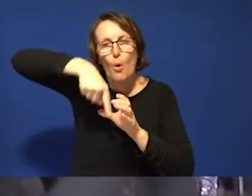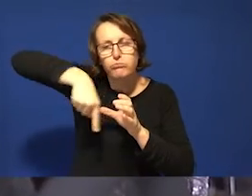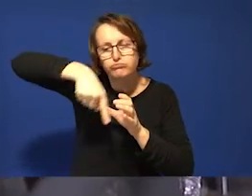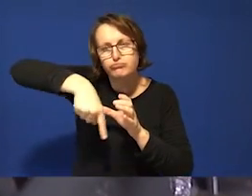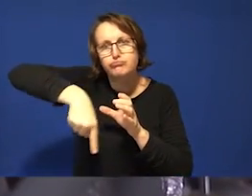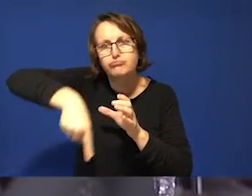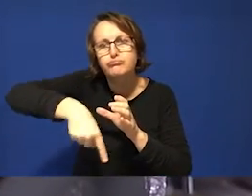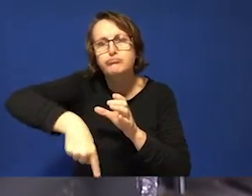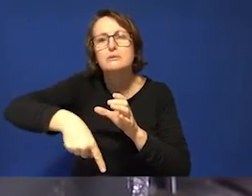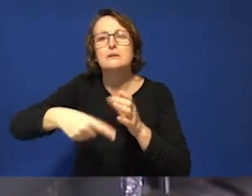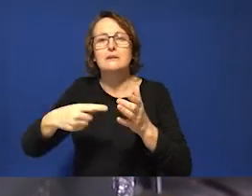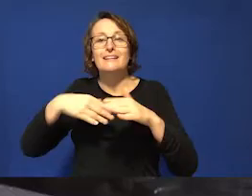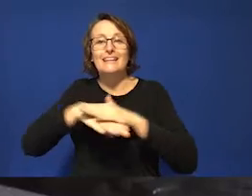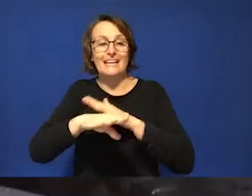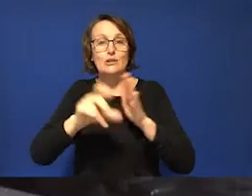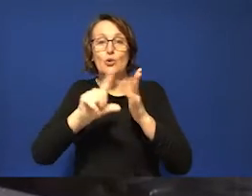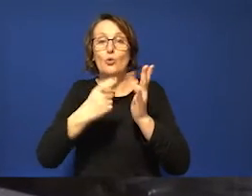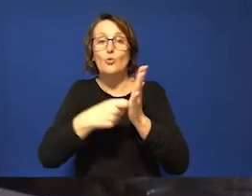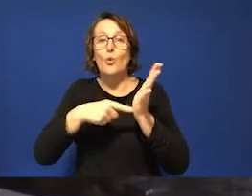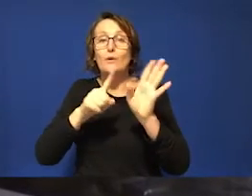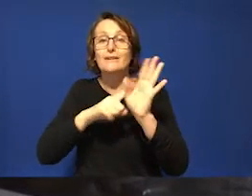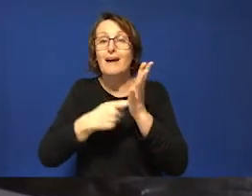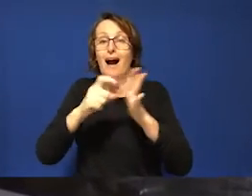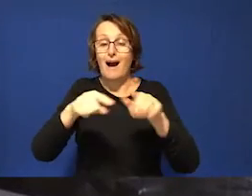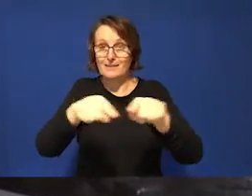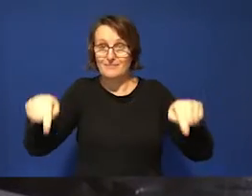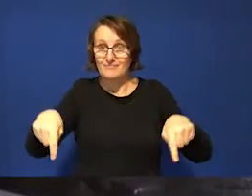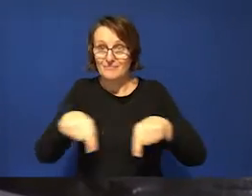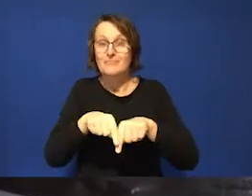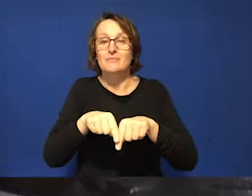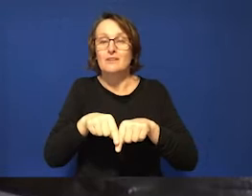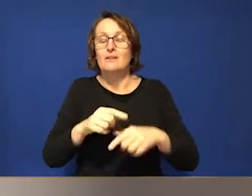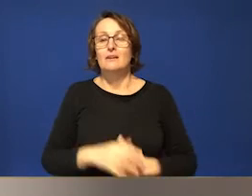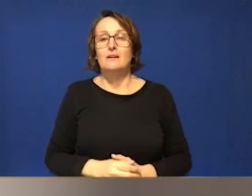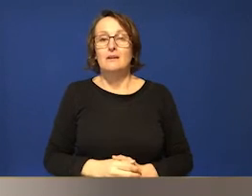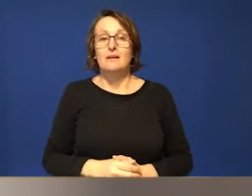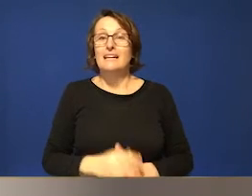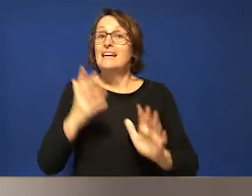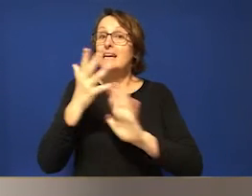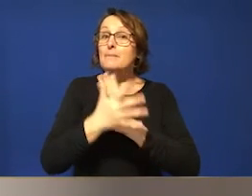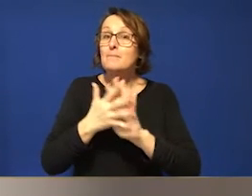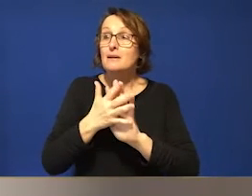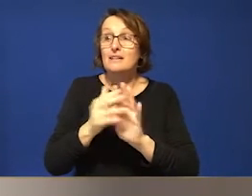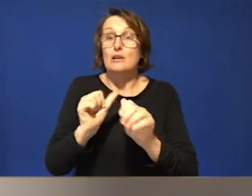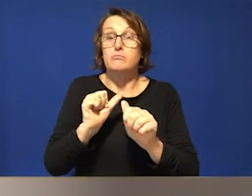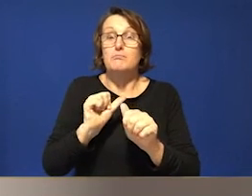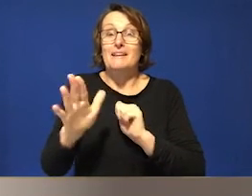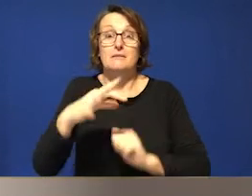and the courtyard, which the sort of working part of the geothermal, it means that we don't,